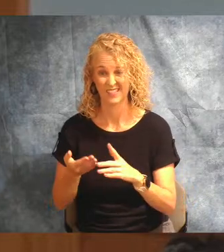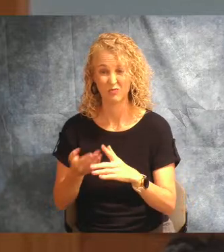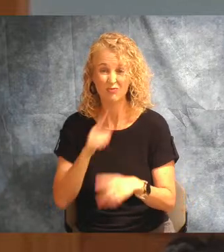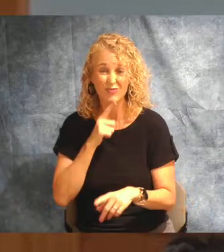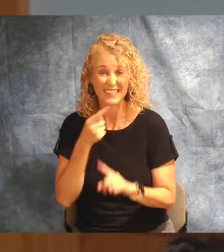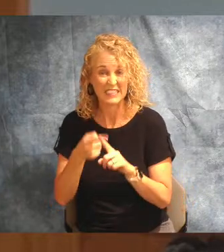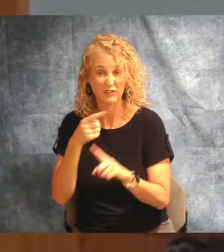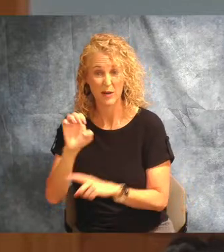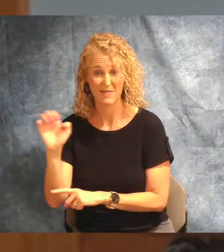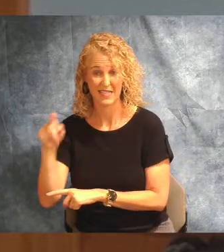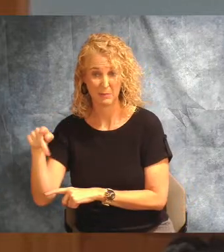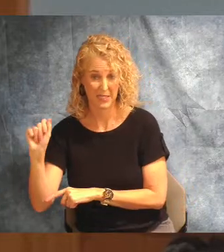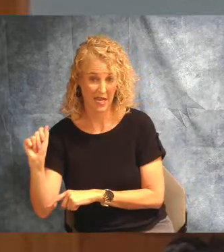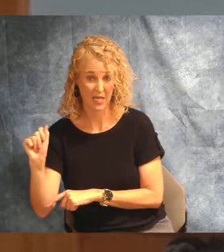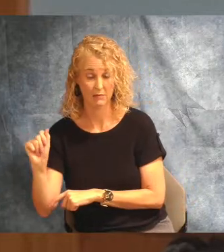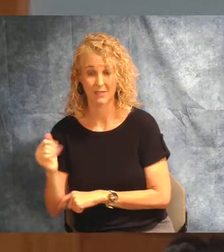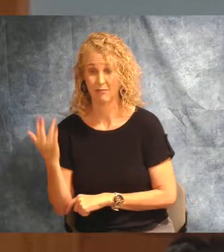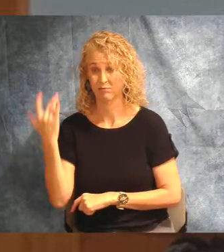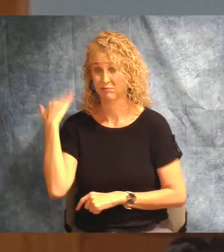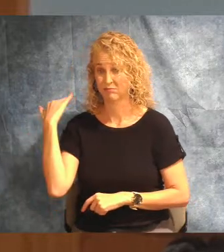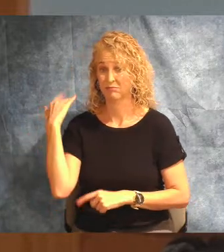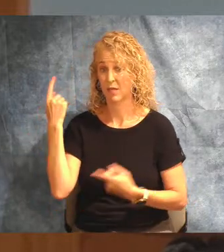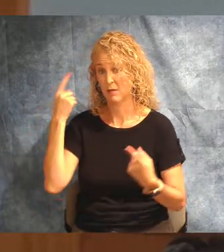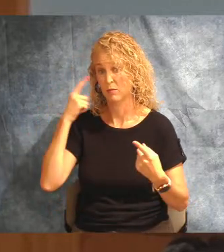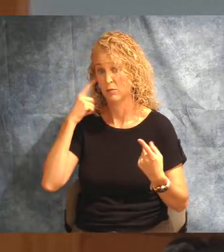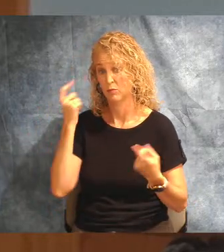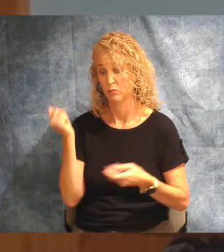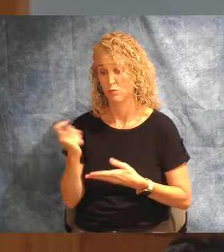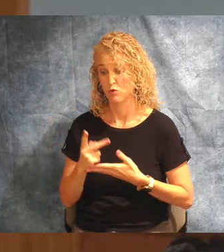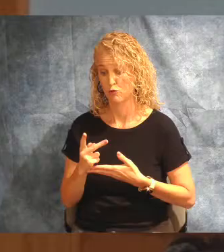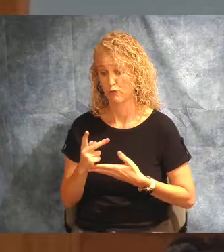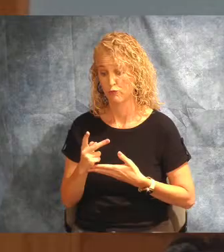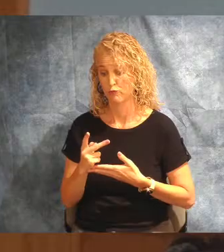the original agreement was approved by the Board of County Commissioners in the close